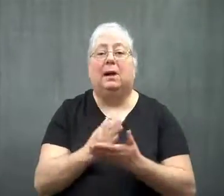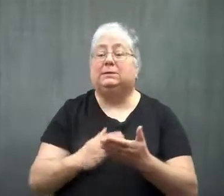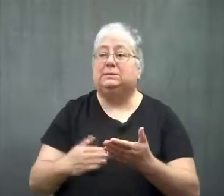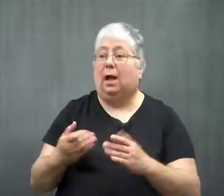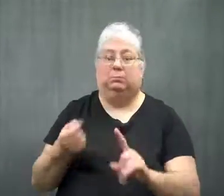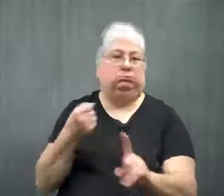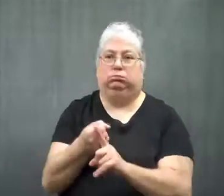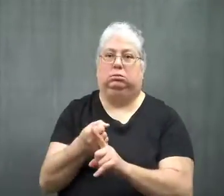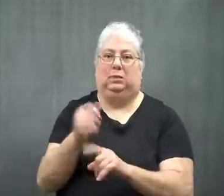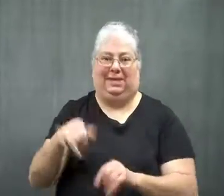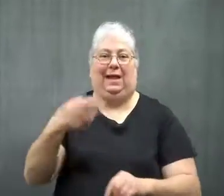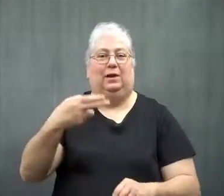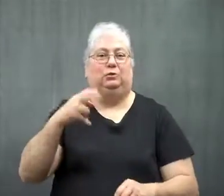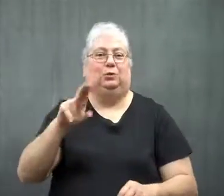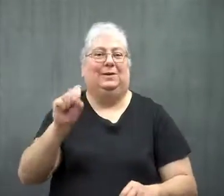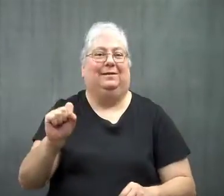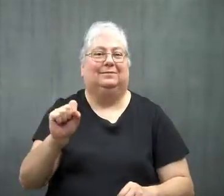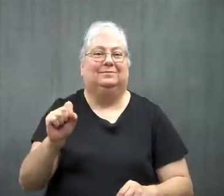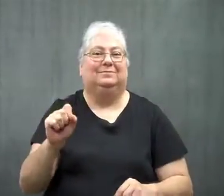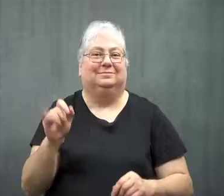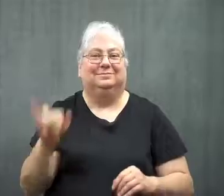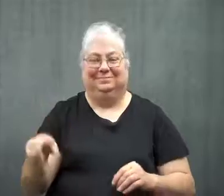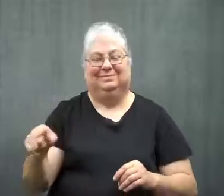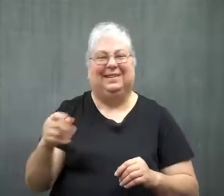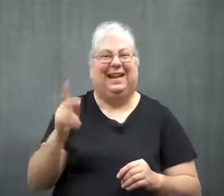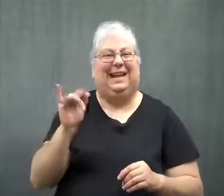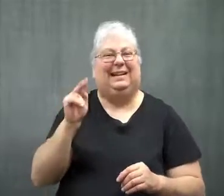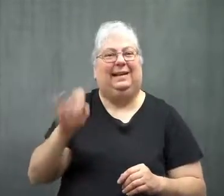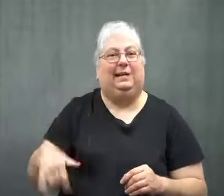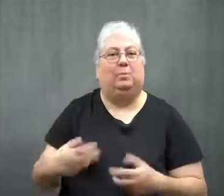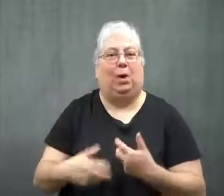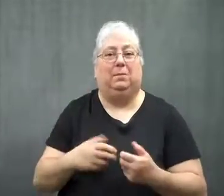Some develop the kidney complication, HUS.